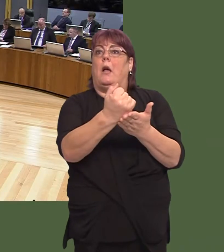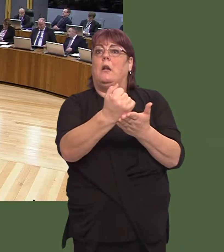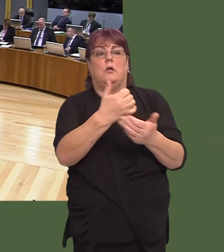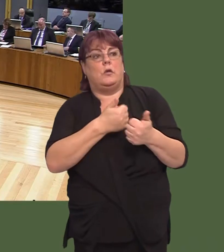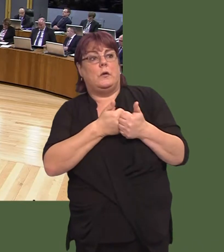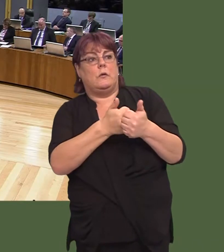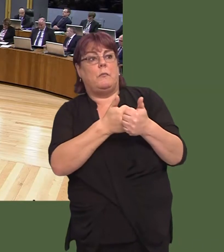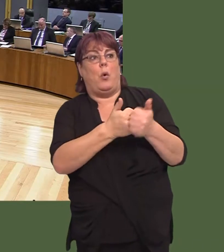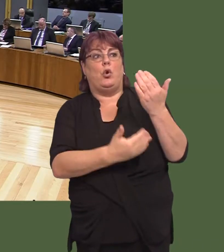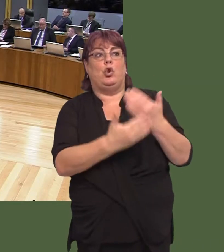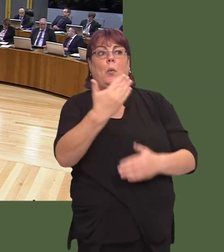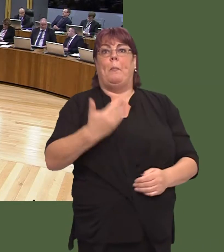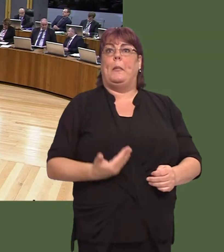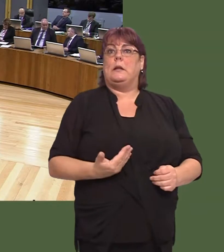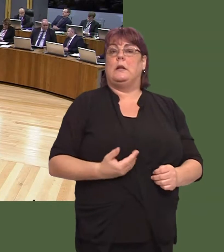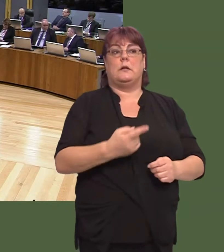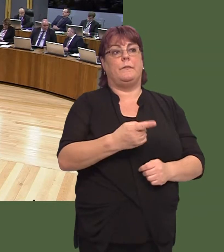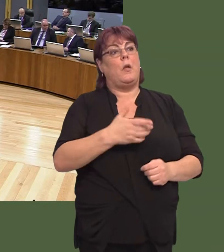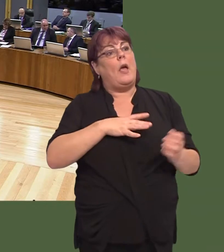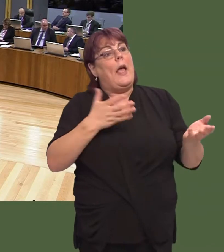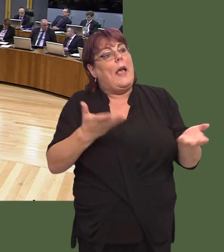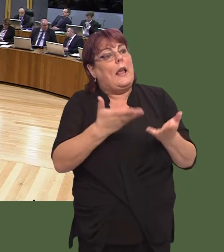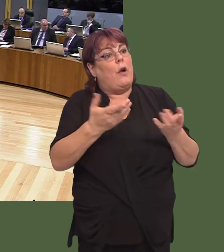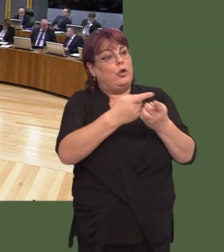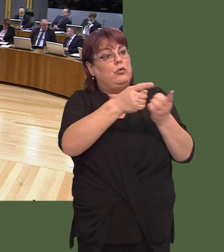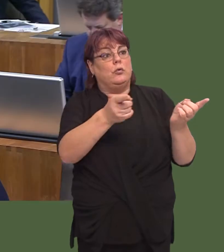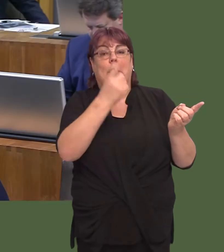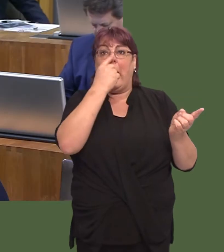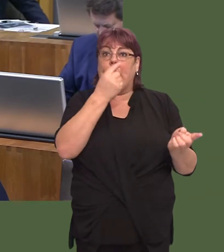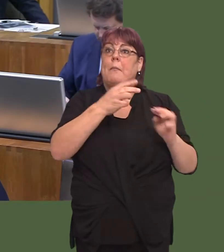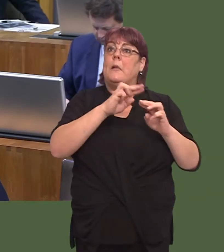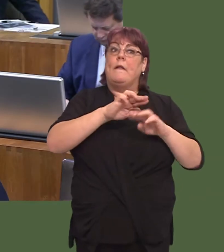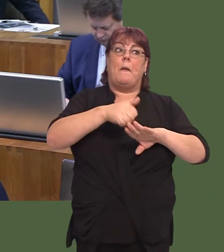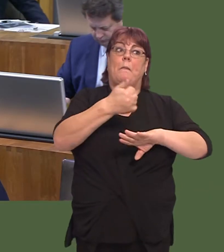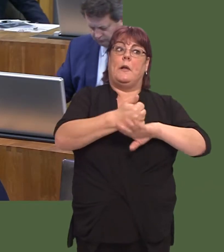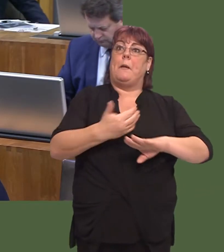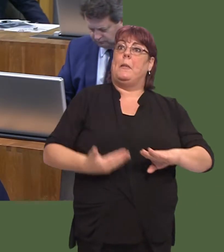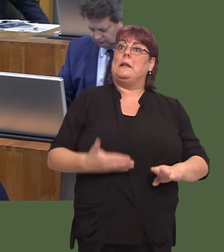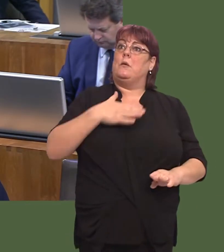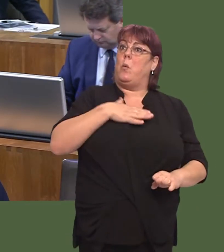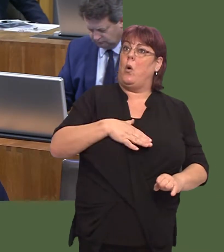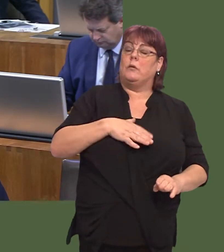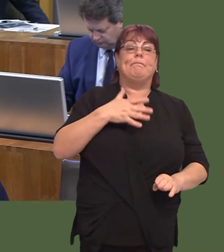You can encourage people, but they need to access capital to start up their business. Unless theyíve got family capital behind them, thereís got to be another way of doing